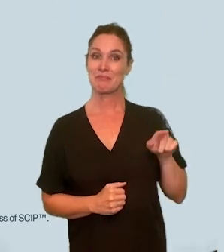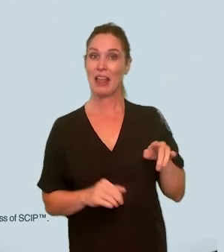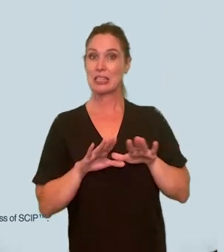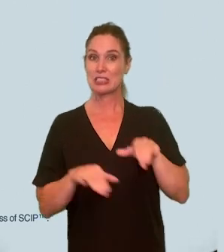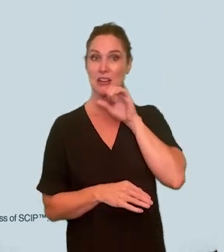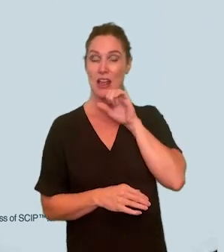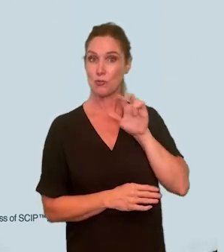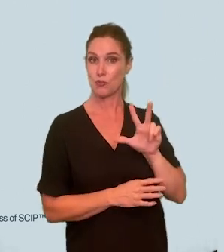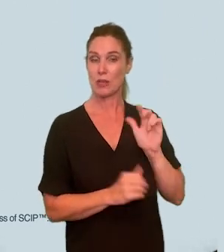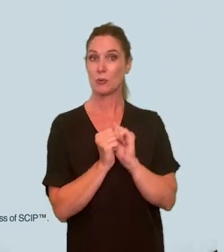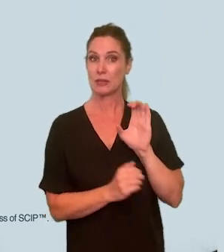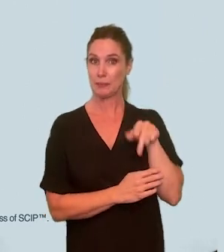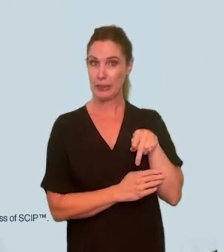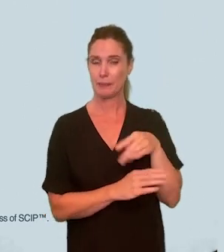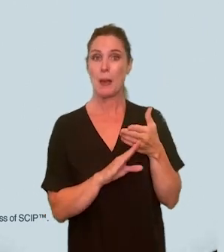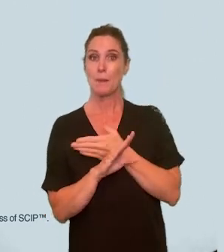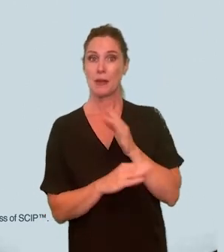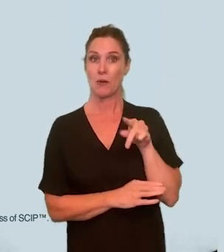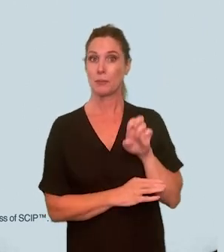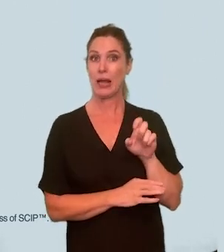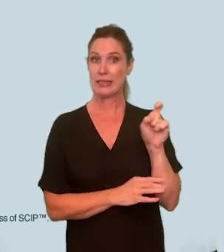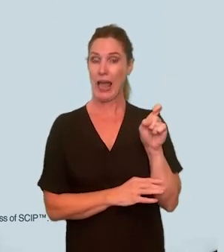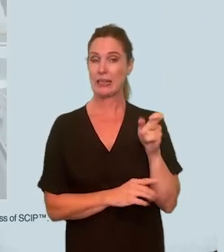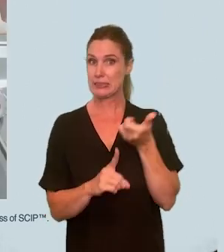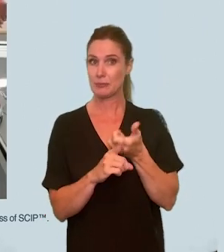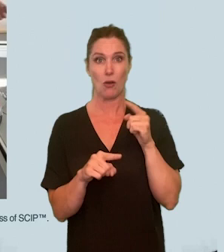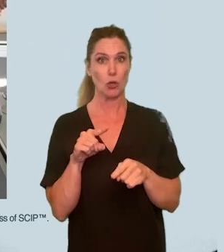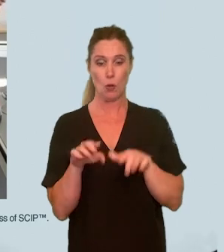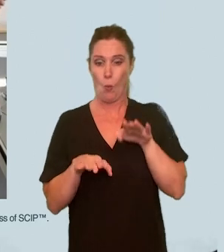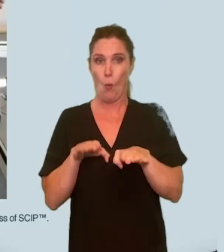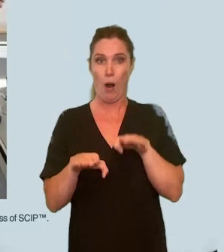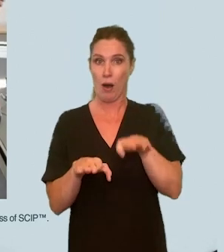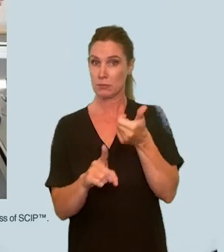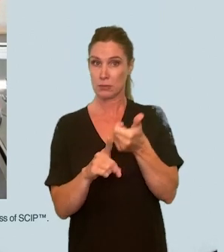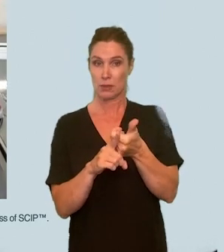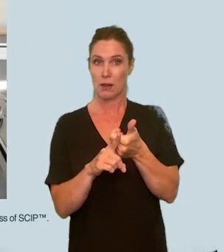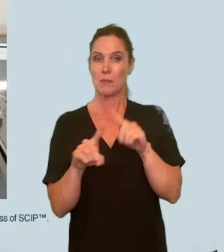Before SpineX, he was unable to take steps on his own. But when we provided SpineX therapy,